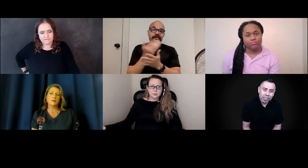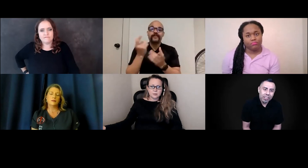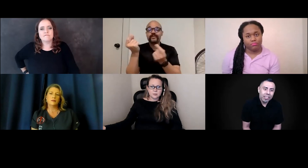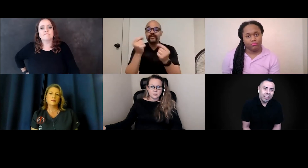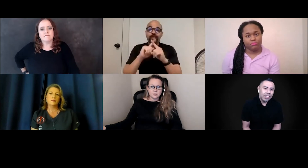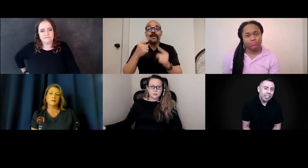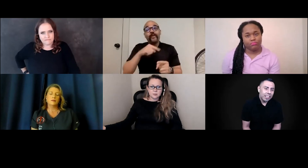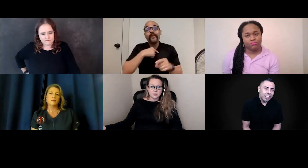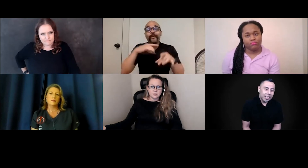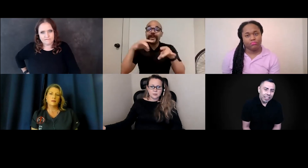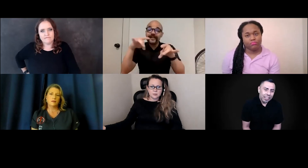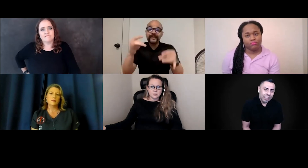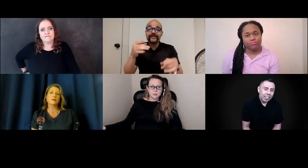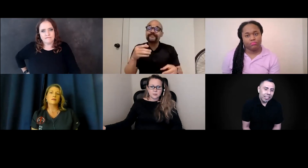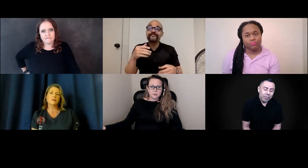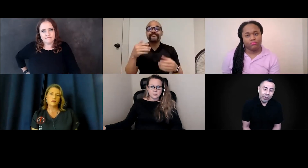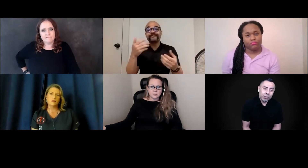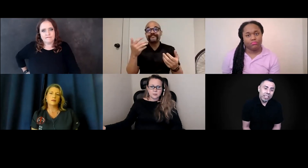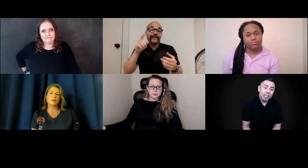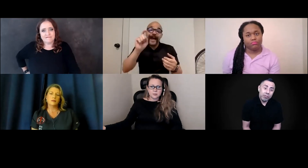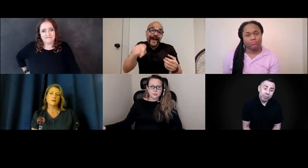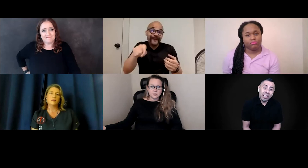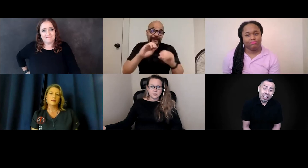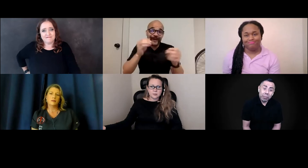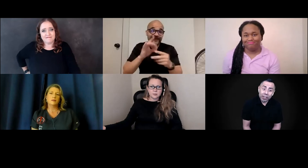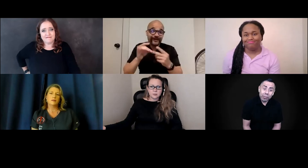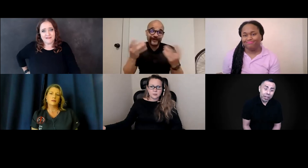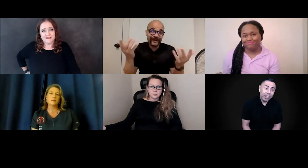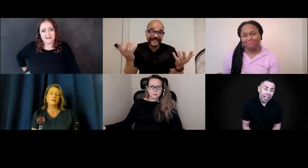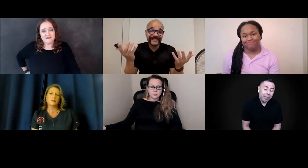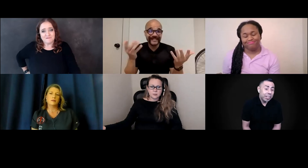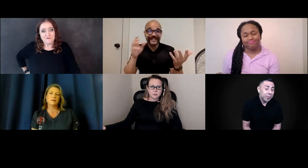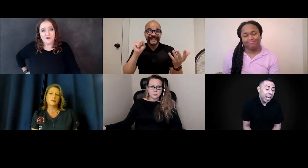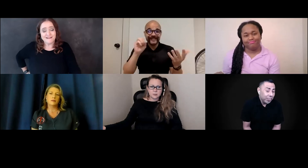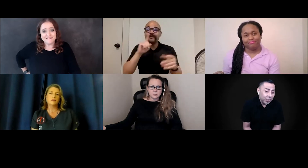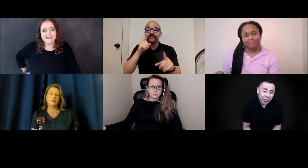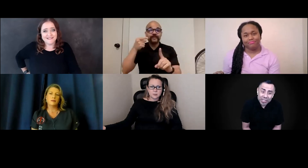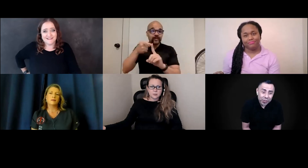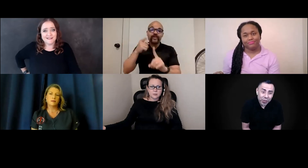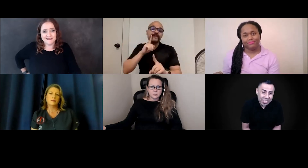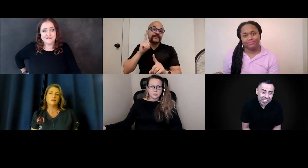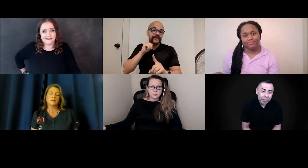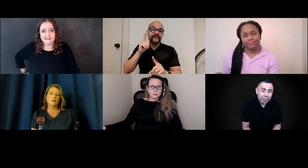situation in various ways that we've been getting better and better at that. Because we have to.